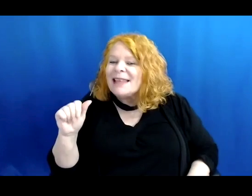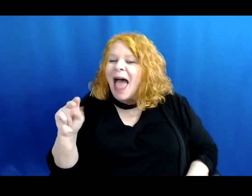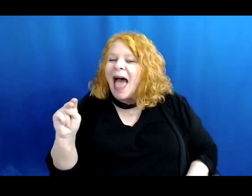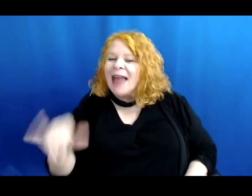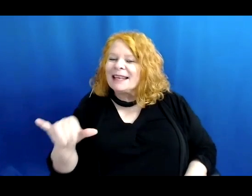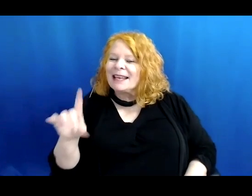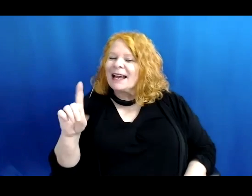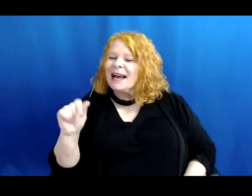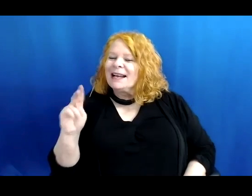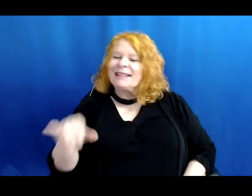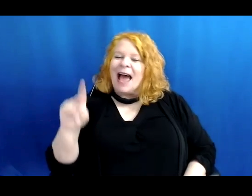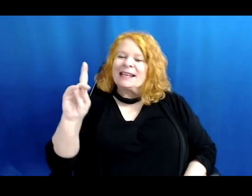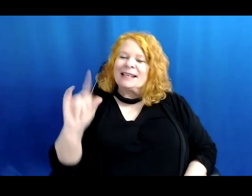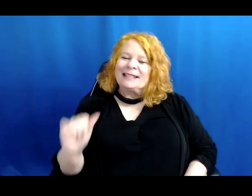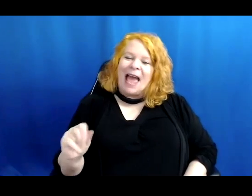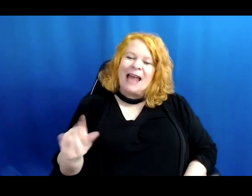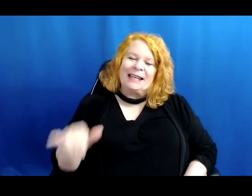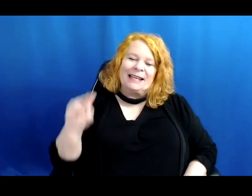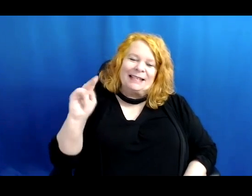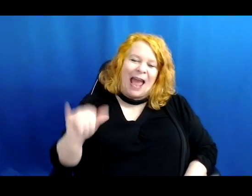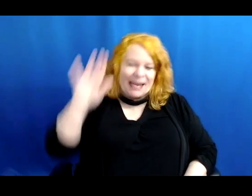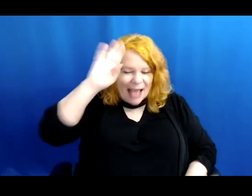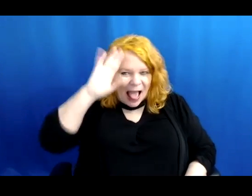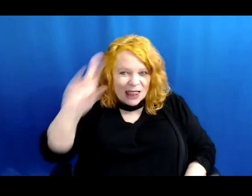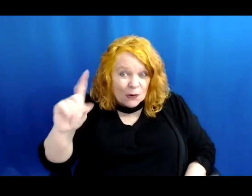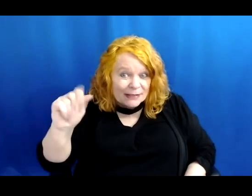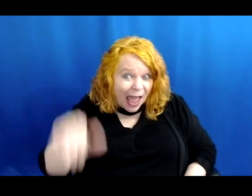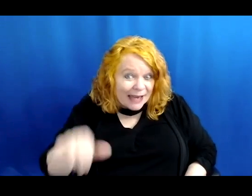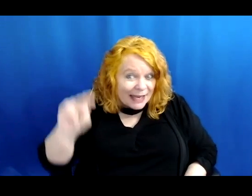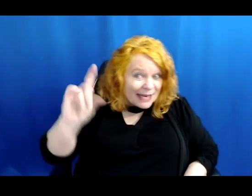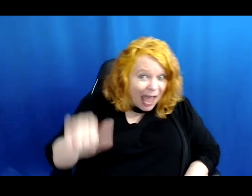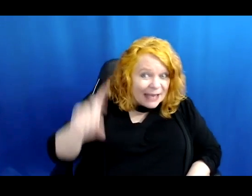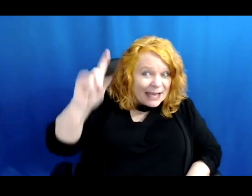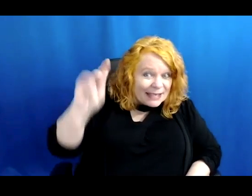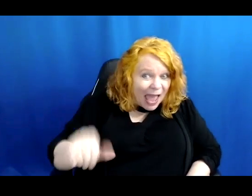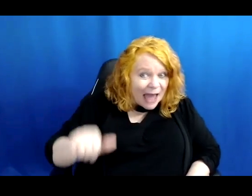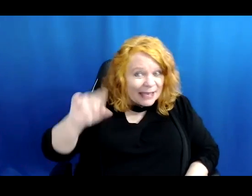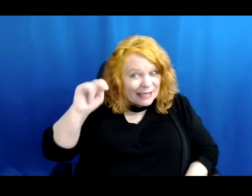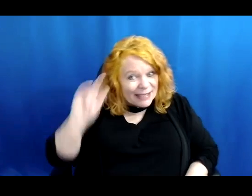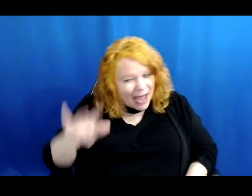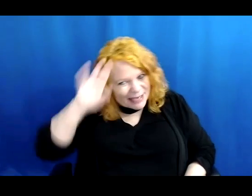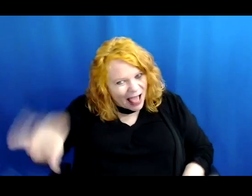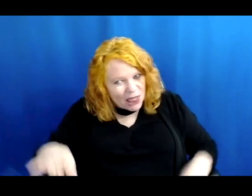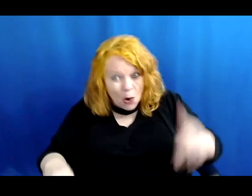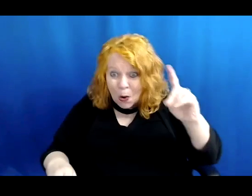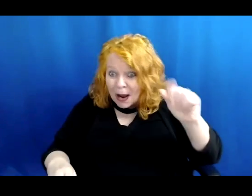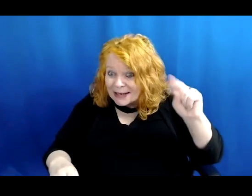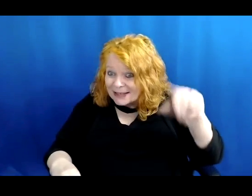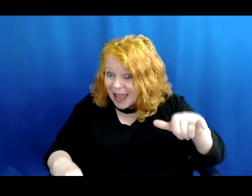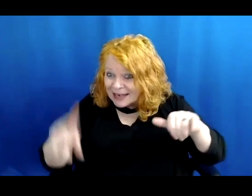Danny, Danny, Danny, hello Danny. Danny, Danny, Danny, hello Danny.